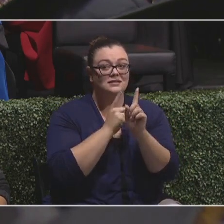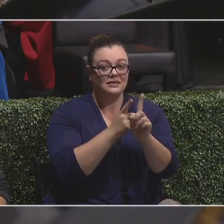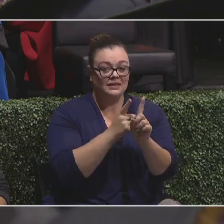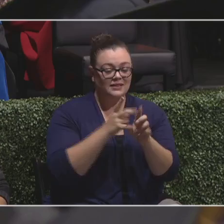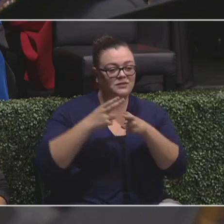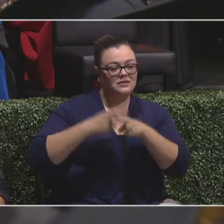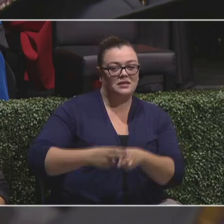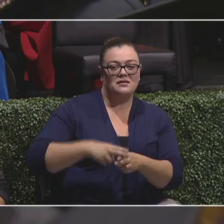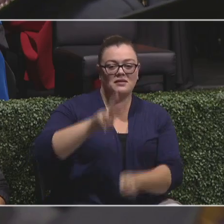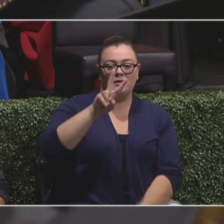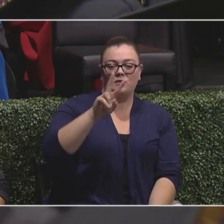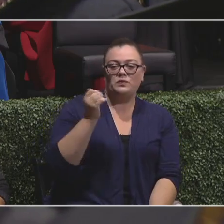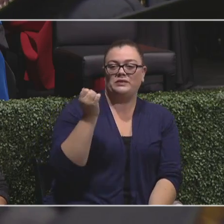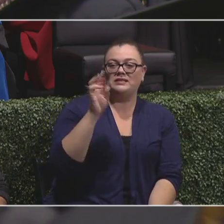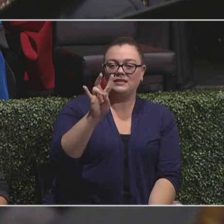SHE PUBLISHES HER FINDINGS IN ENGLISH